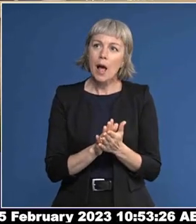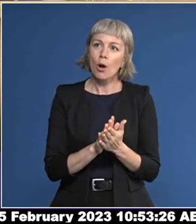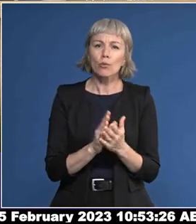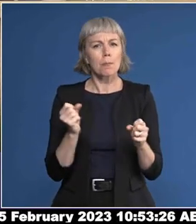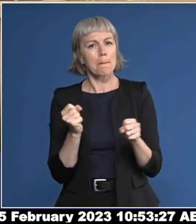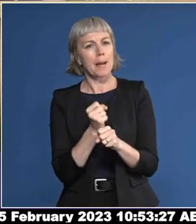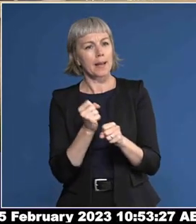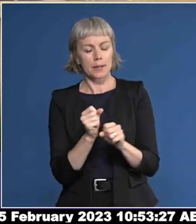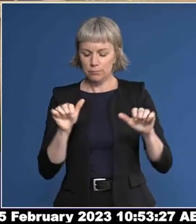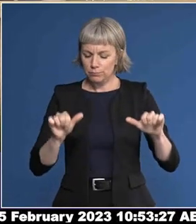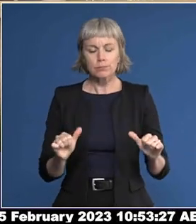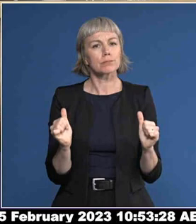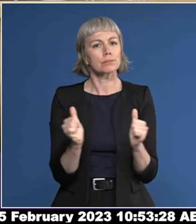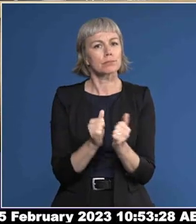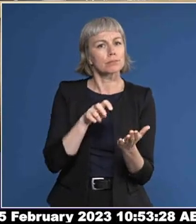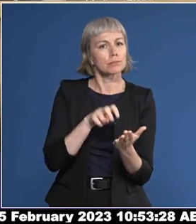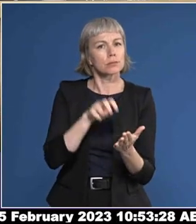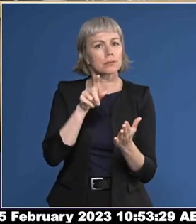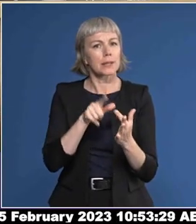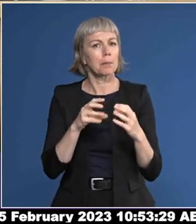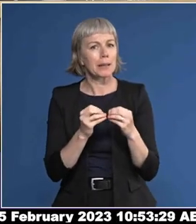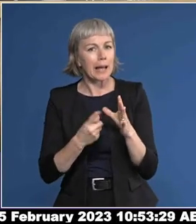structure can support, you know, the development of those things as well.